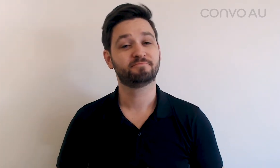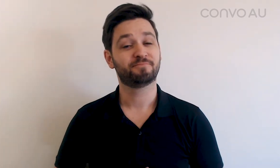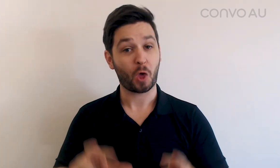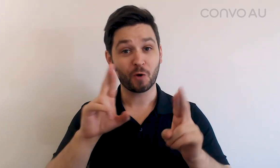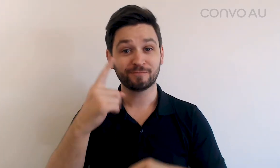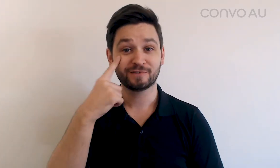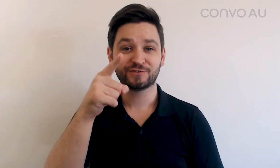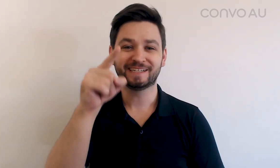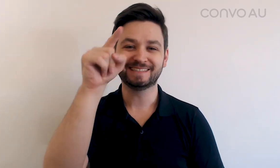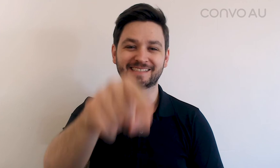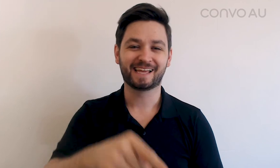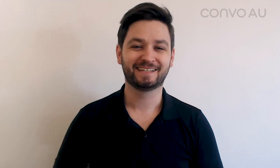Hope to see you there!